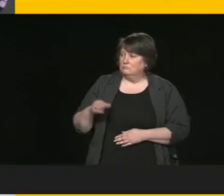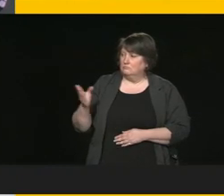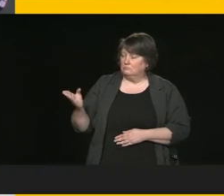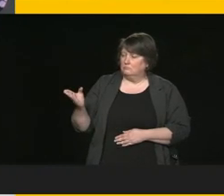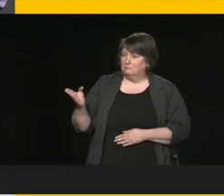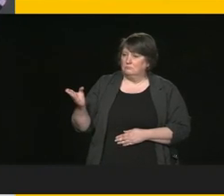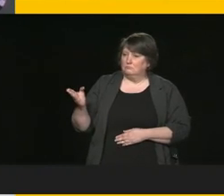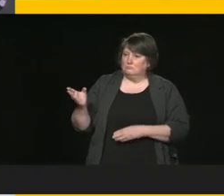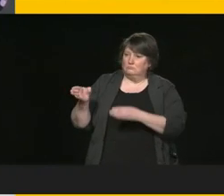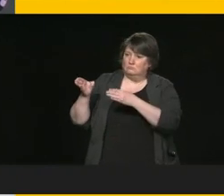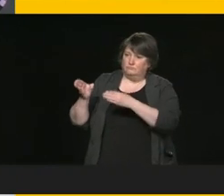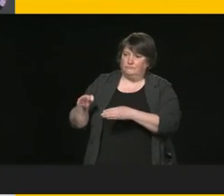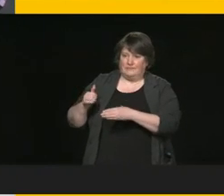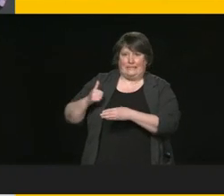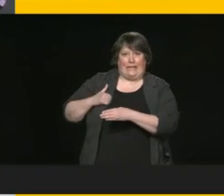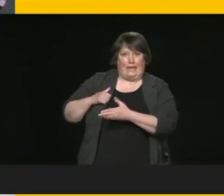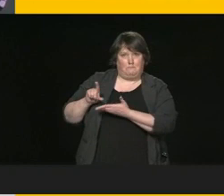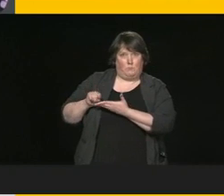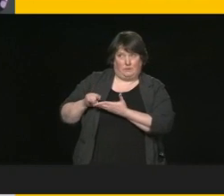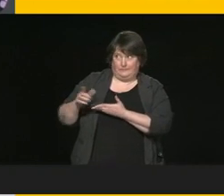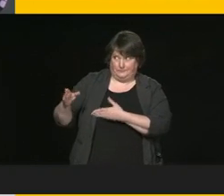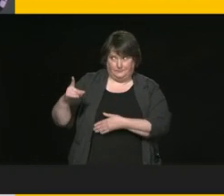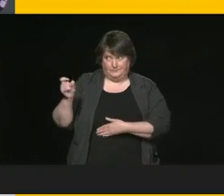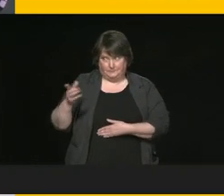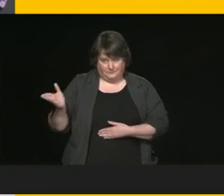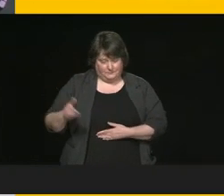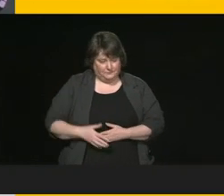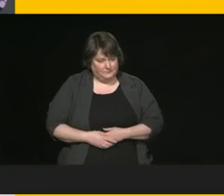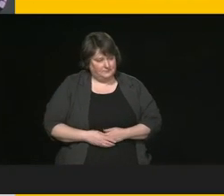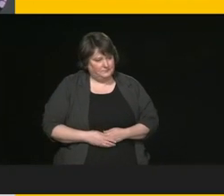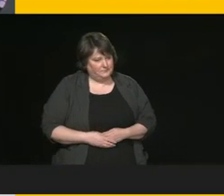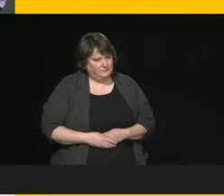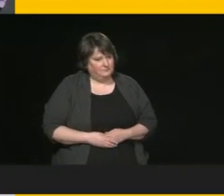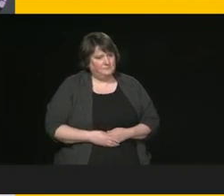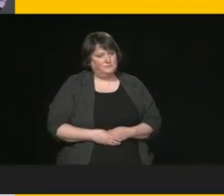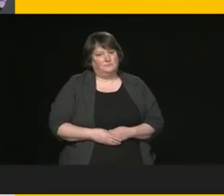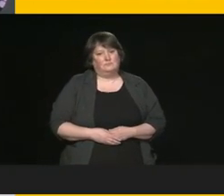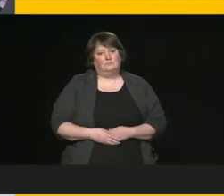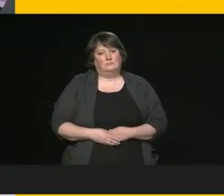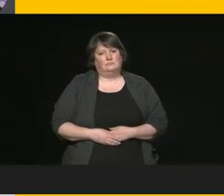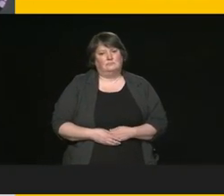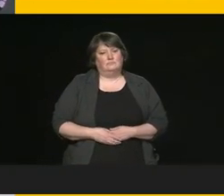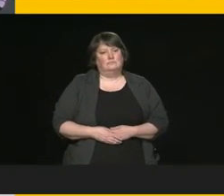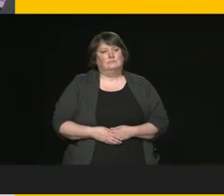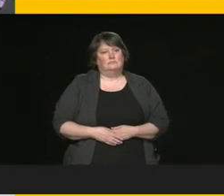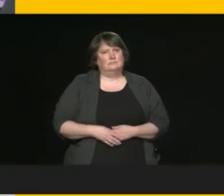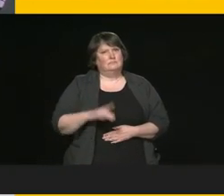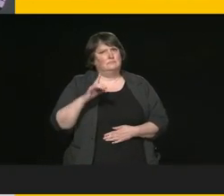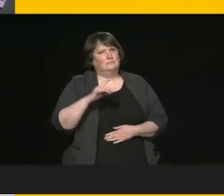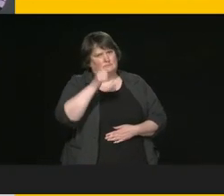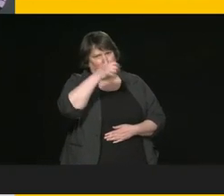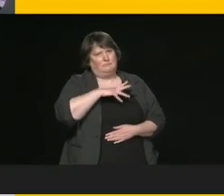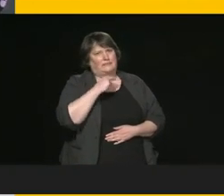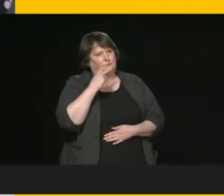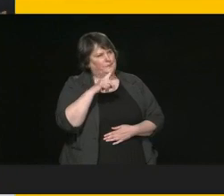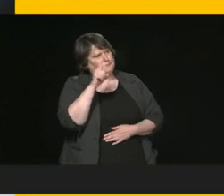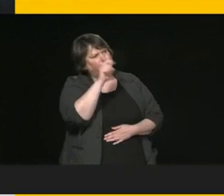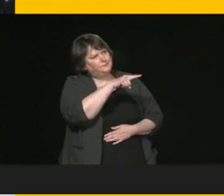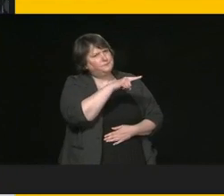THANK YOU. THE NEXT QUESTION FROM CANADIAN